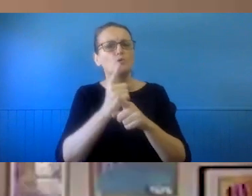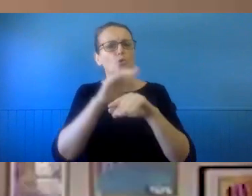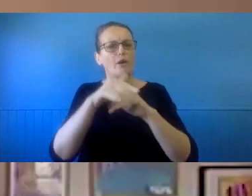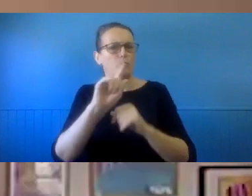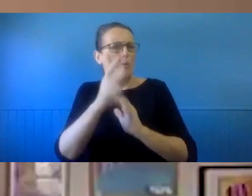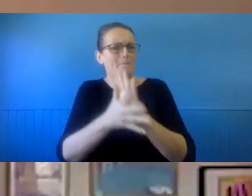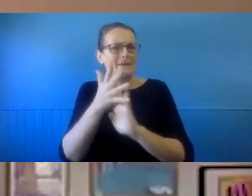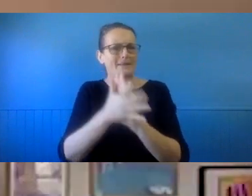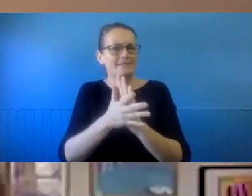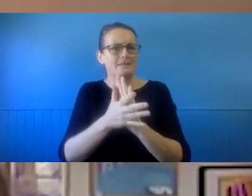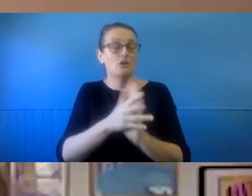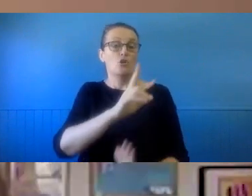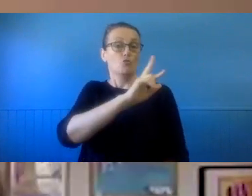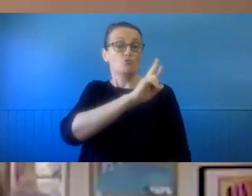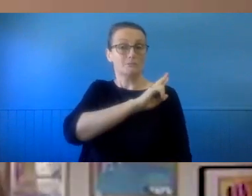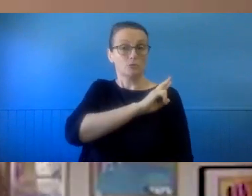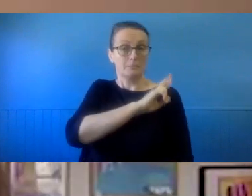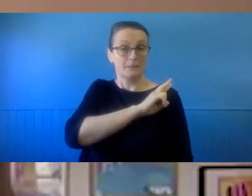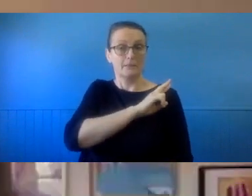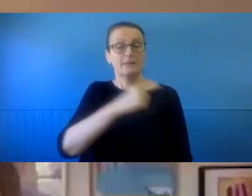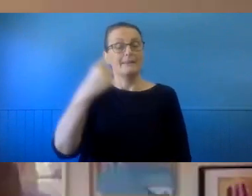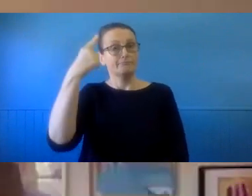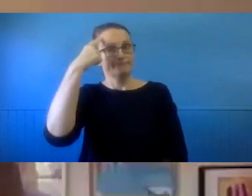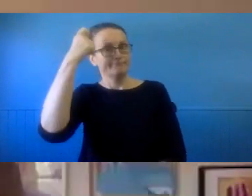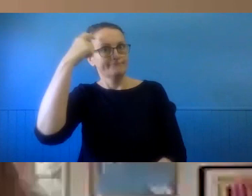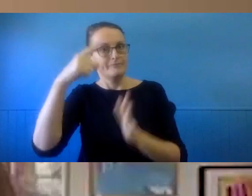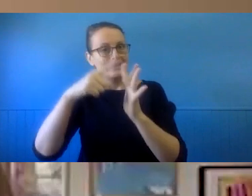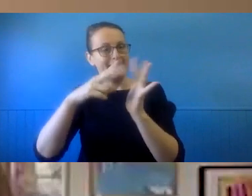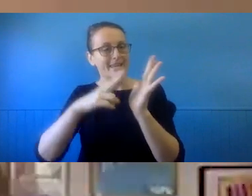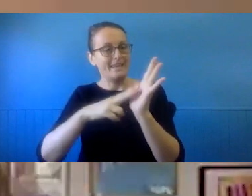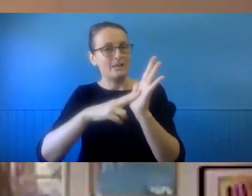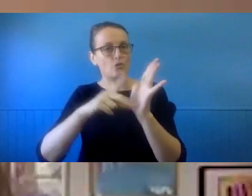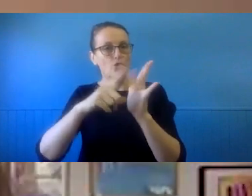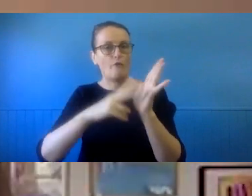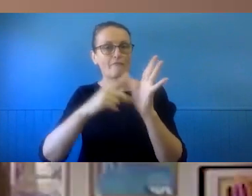through on balancing responsibility and innovation during these volatile times. They will